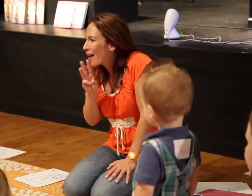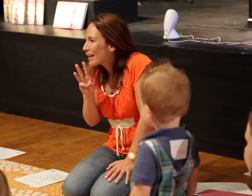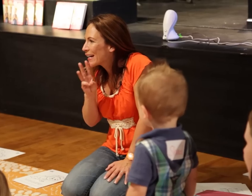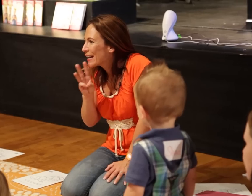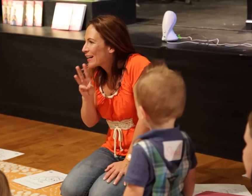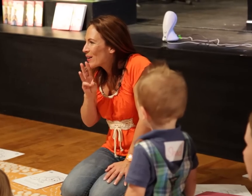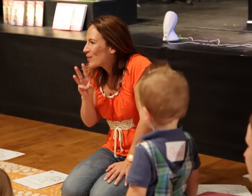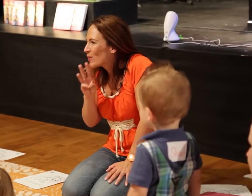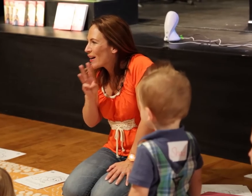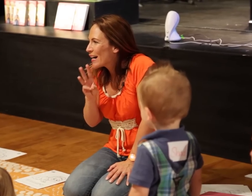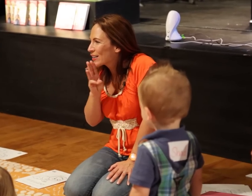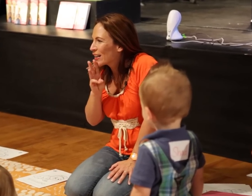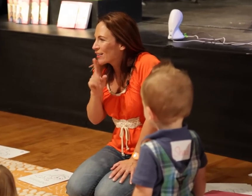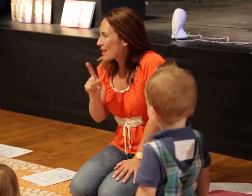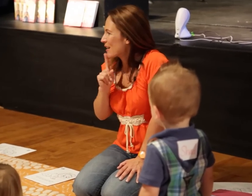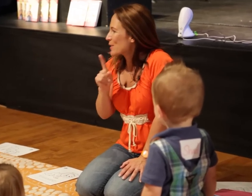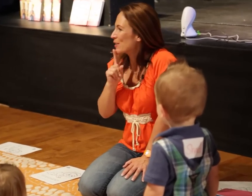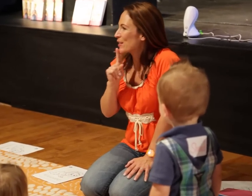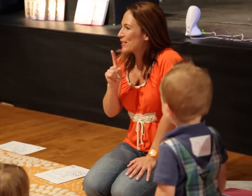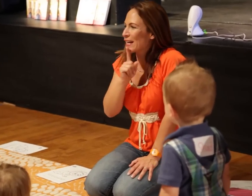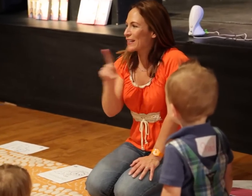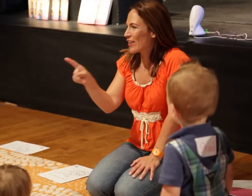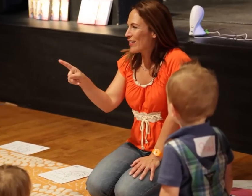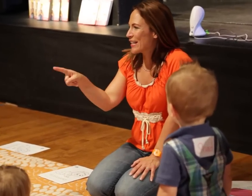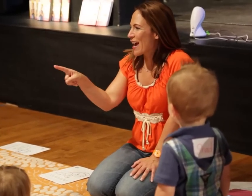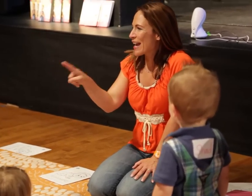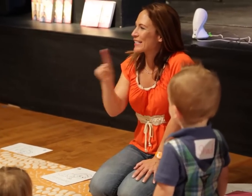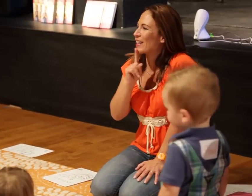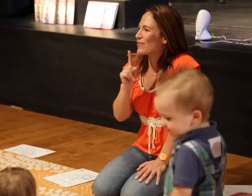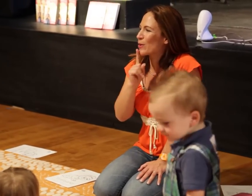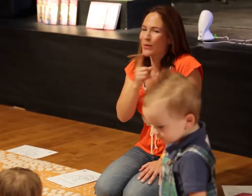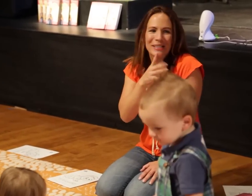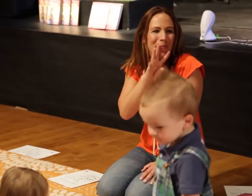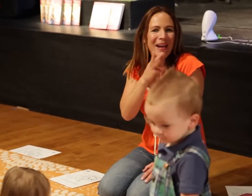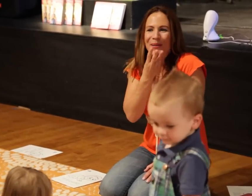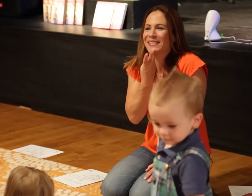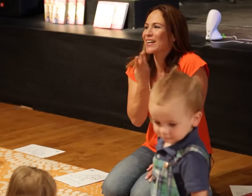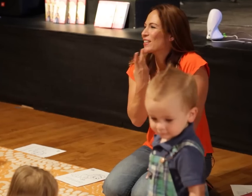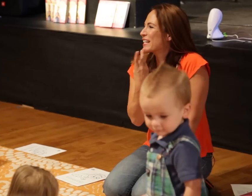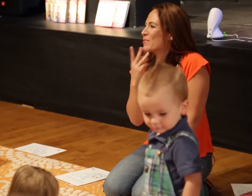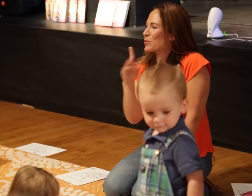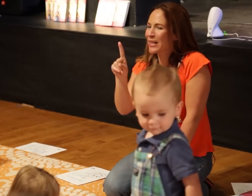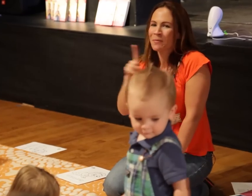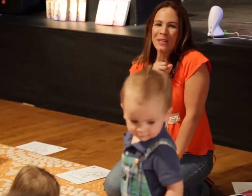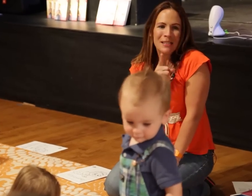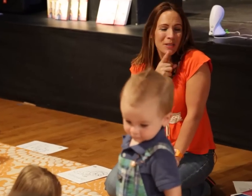WATER. And a lot of times they'll start sign -- very nice. We've got forwards and backwards and everything in between.